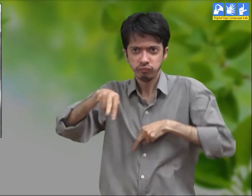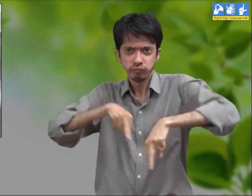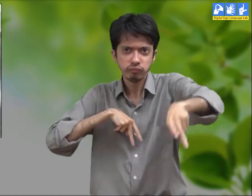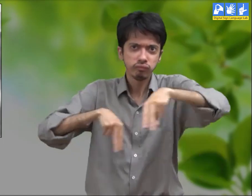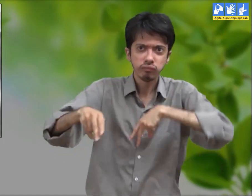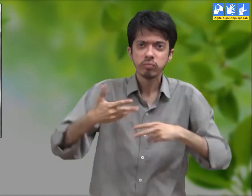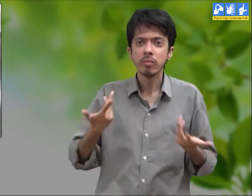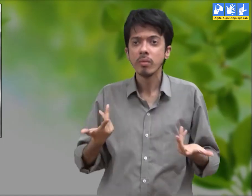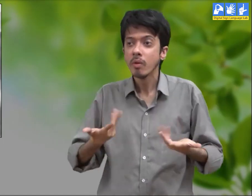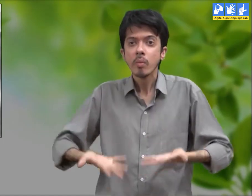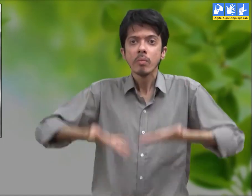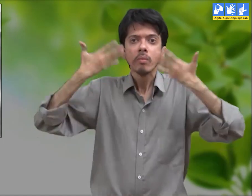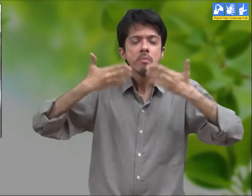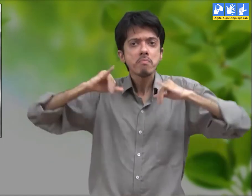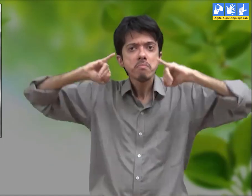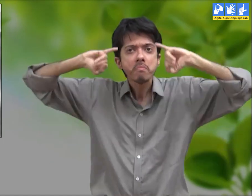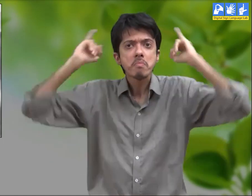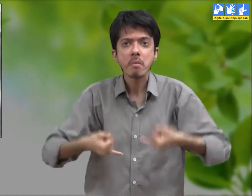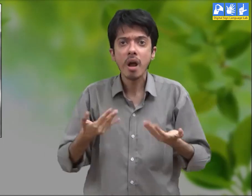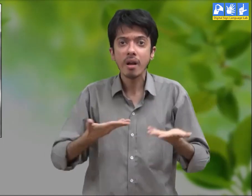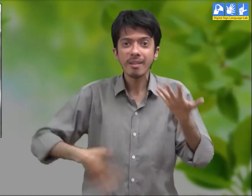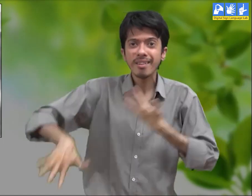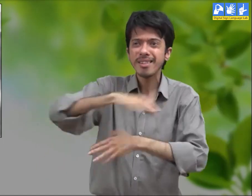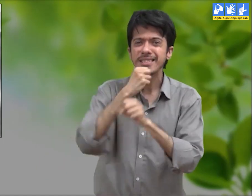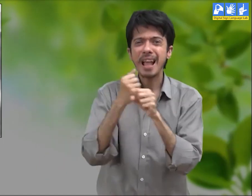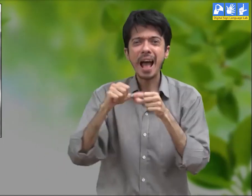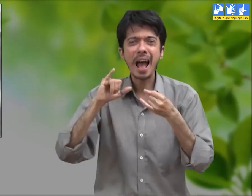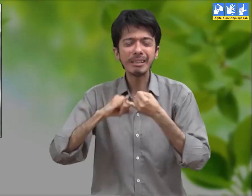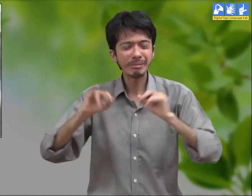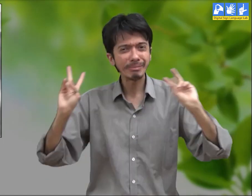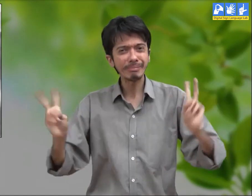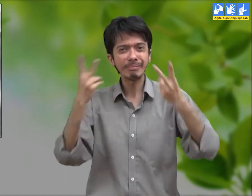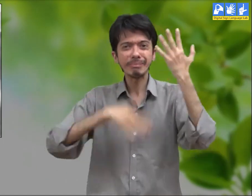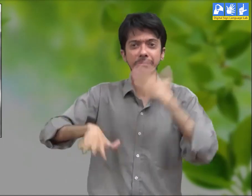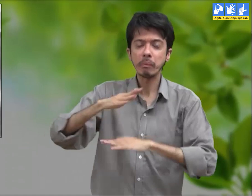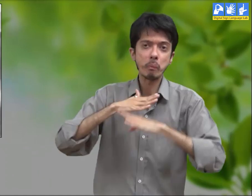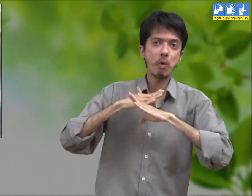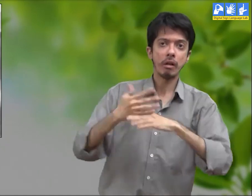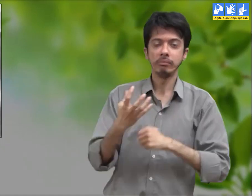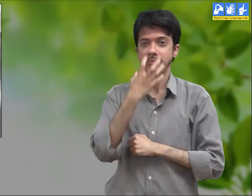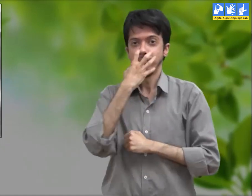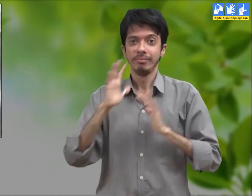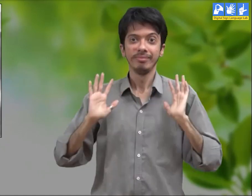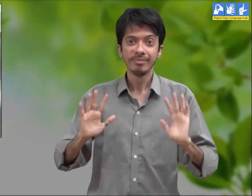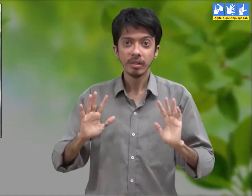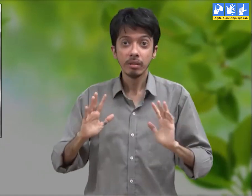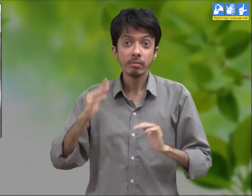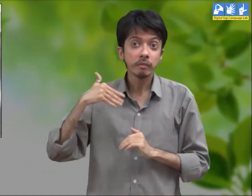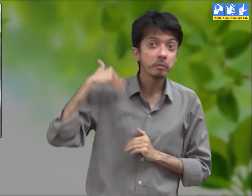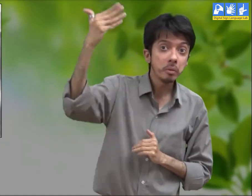wherever we go because without trees there will be no oxygen left in the air.